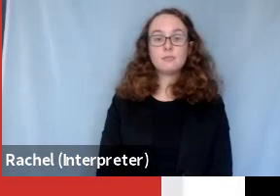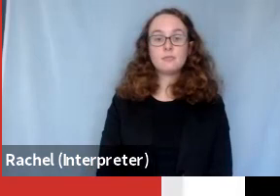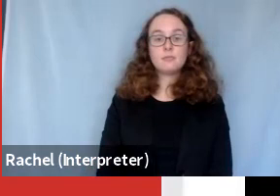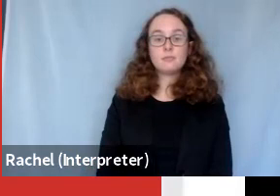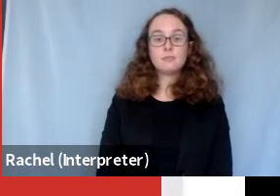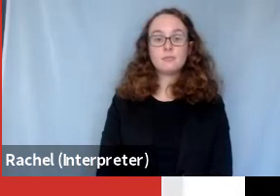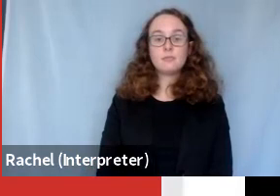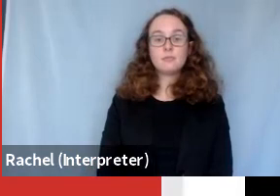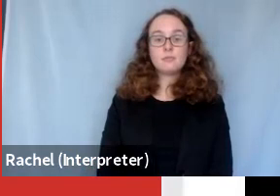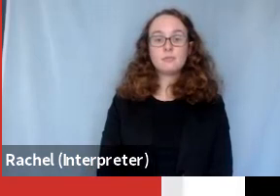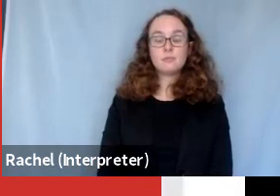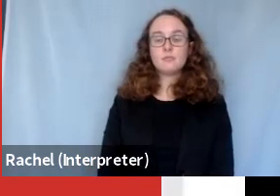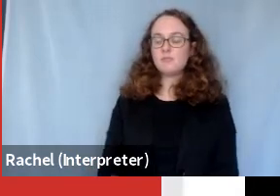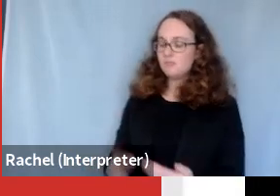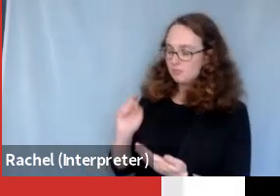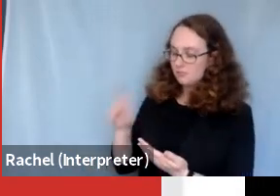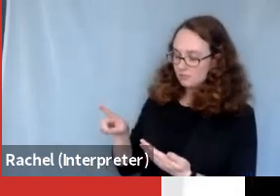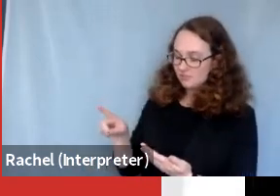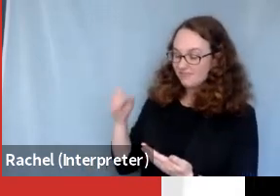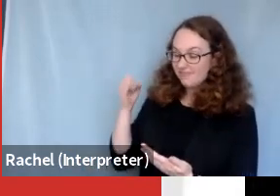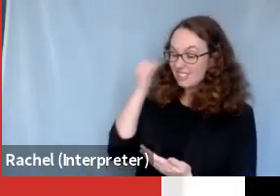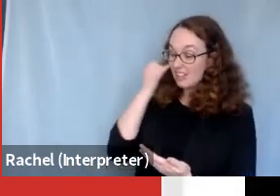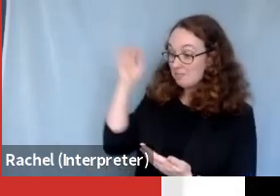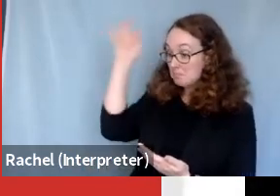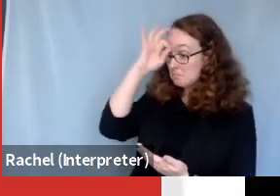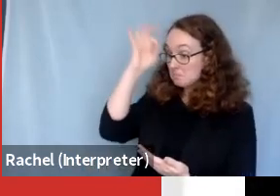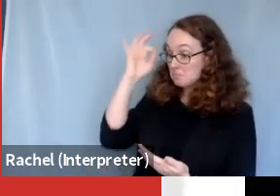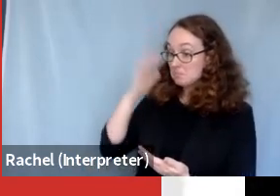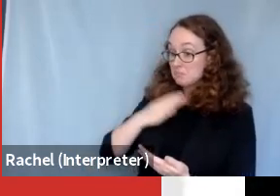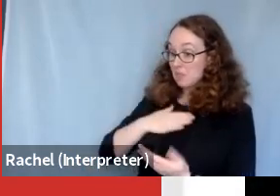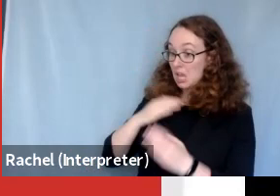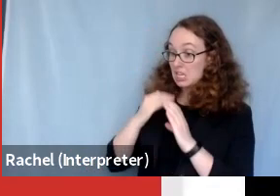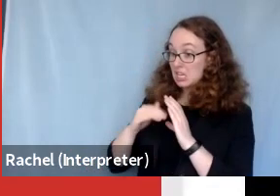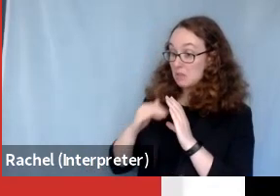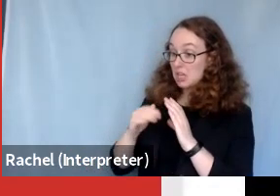Okay let's see, what if you don't know your email?